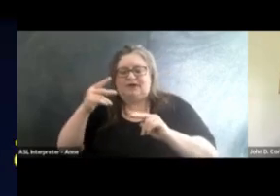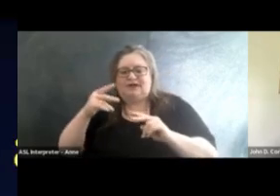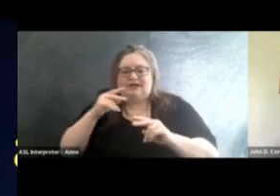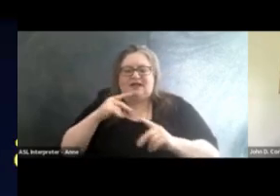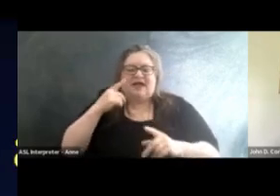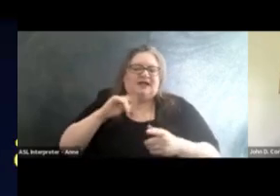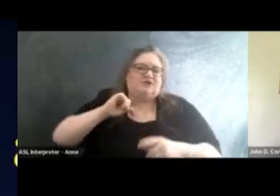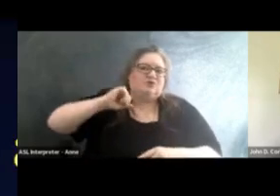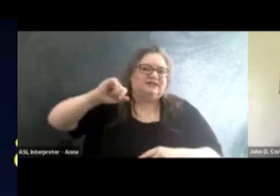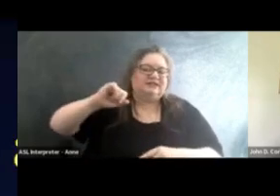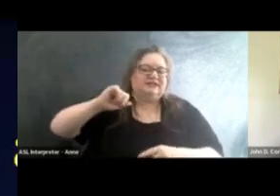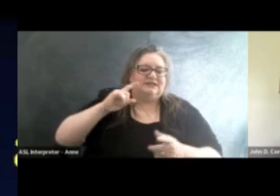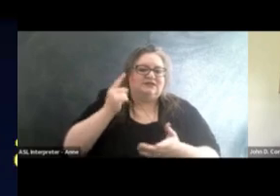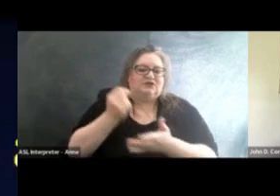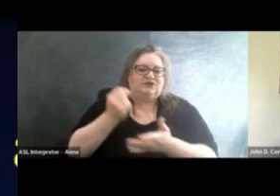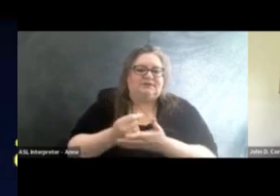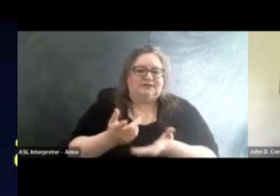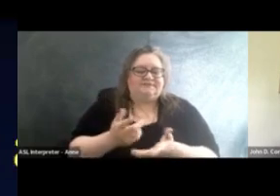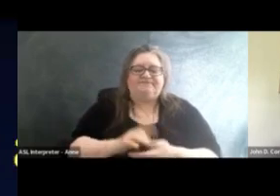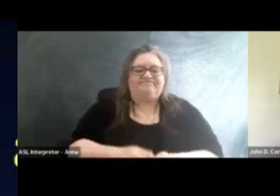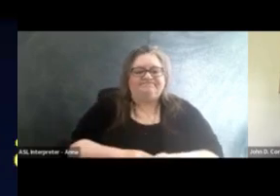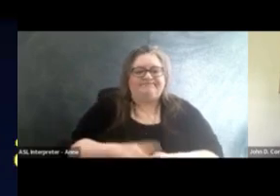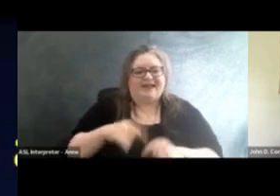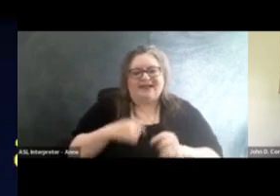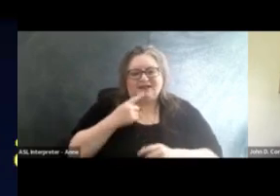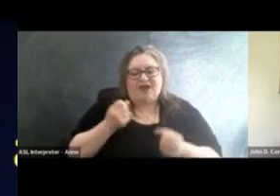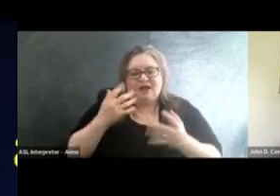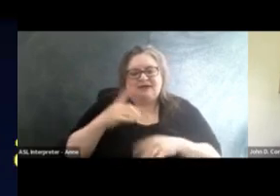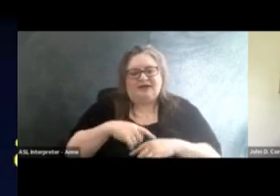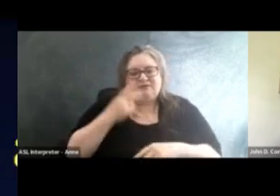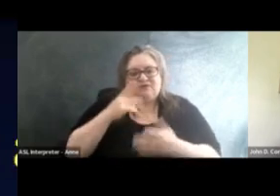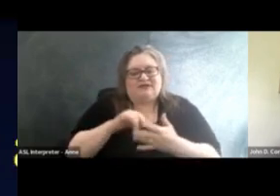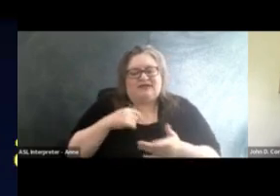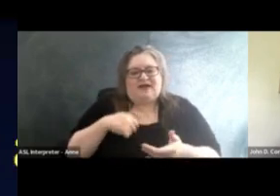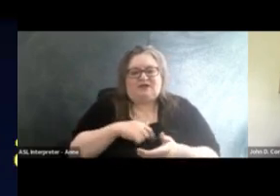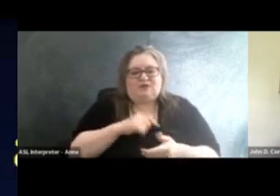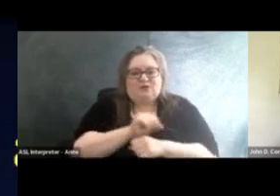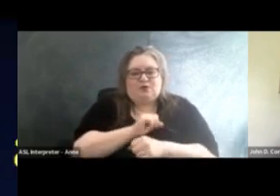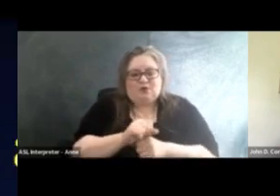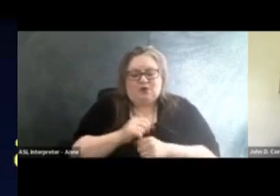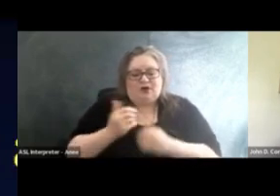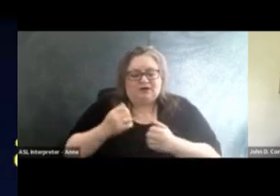treatment, and I cannot tell you how many times we saw this as we were working to try to get a person with brain injury